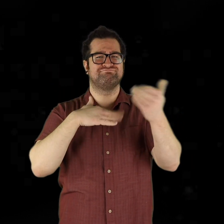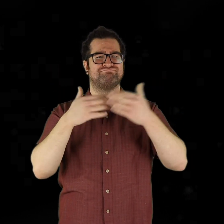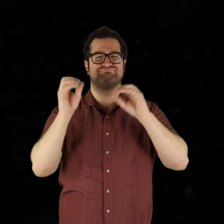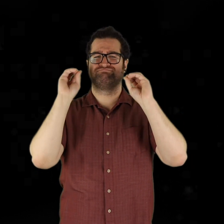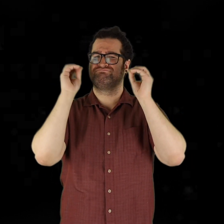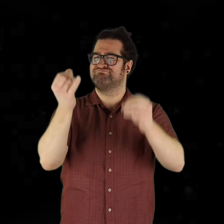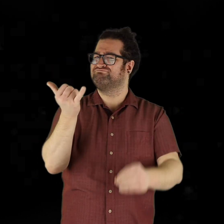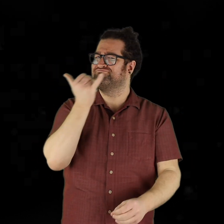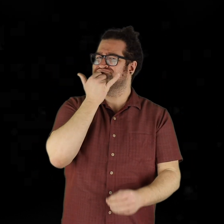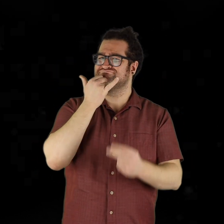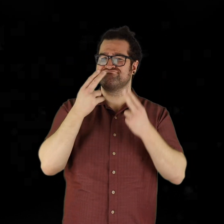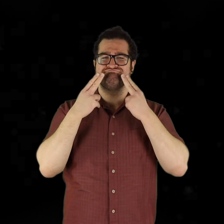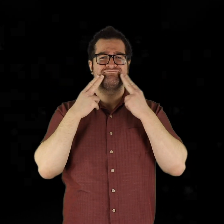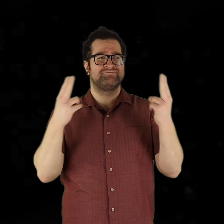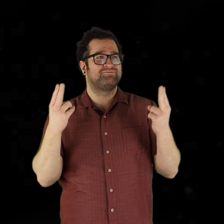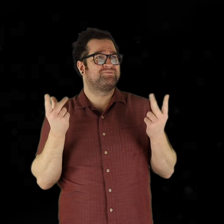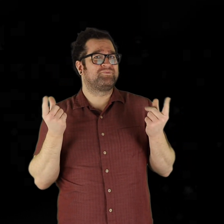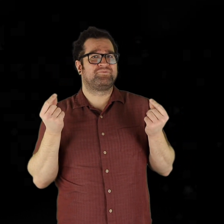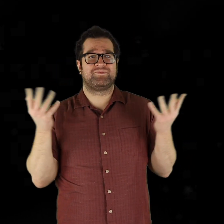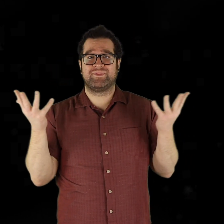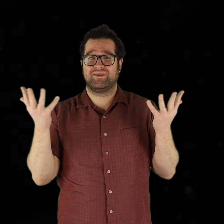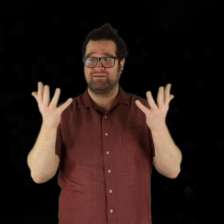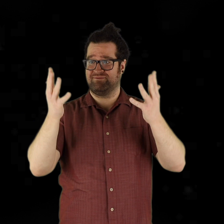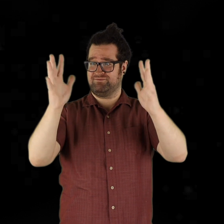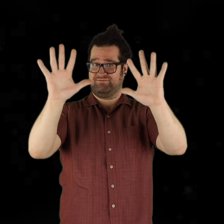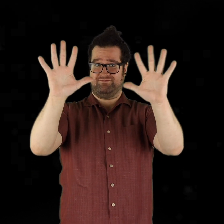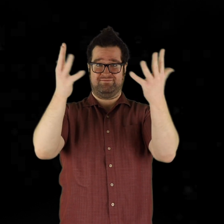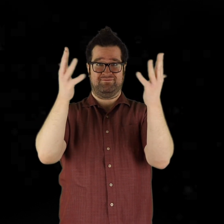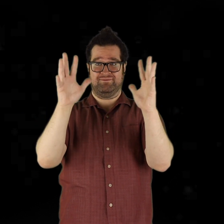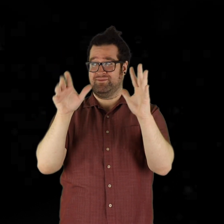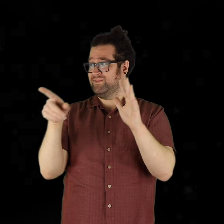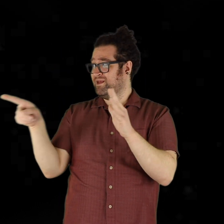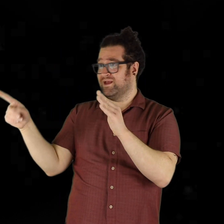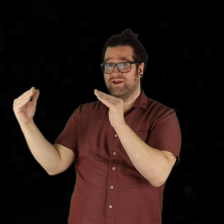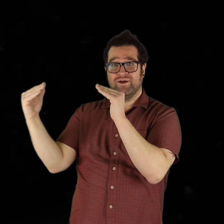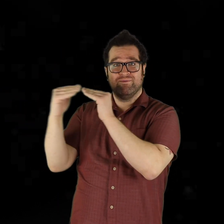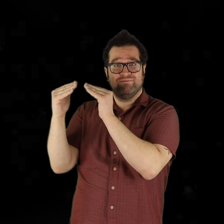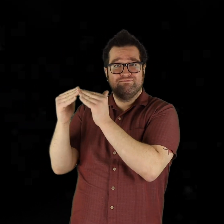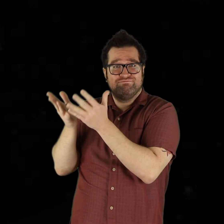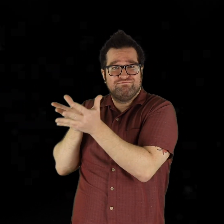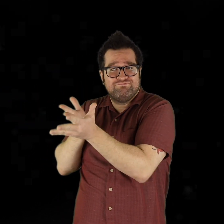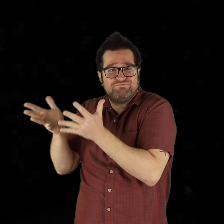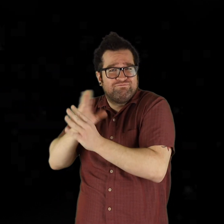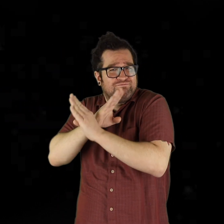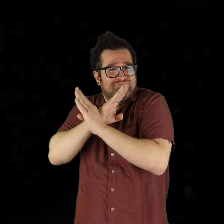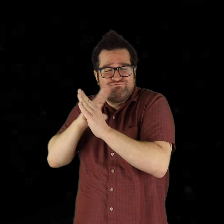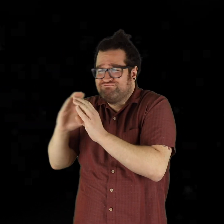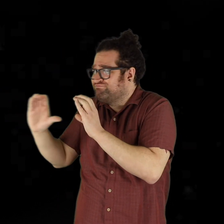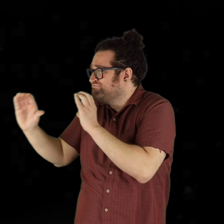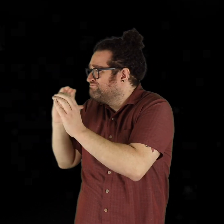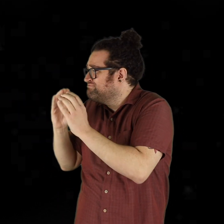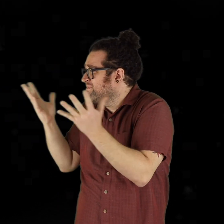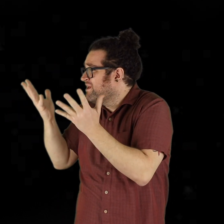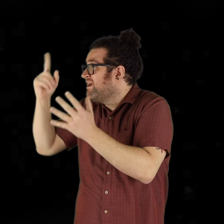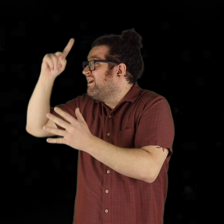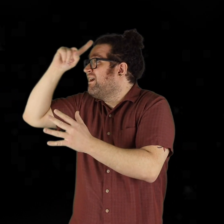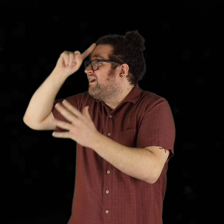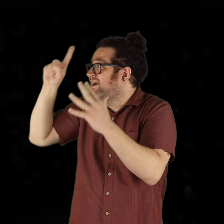Though there's nothing you've done really wrong, Other than try to make use of your hands To a silent peer to communicate